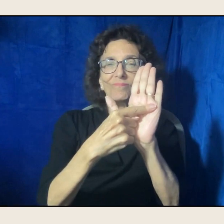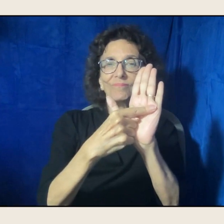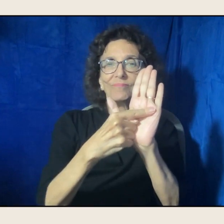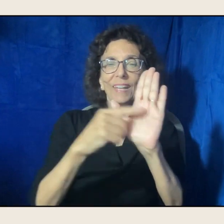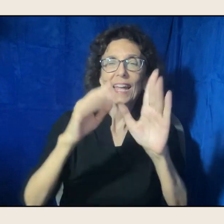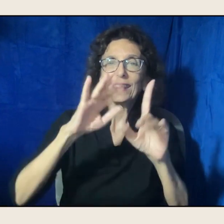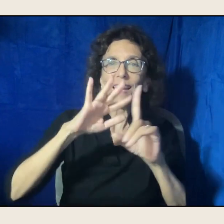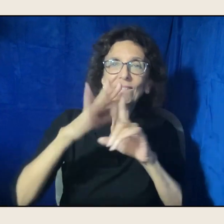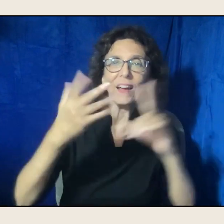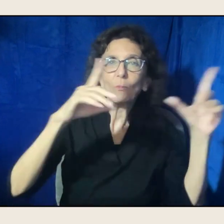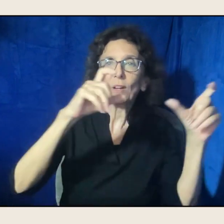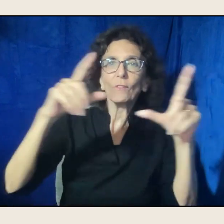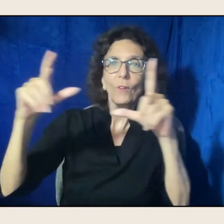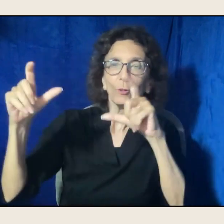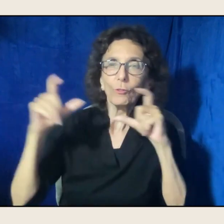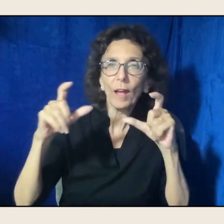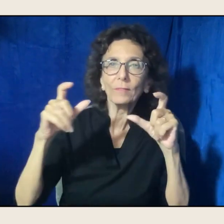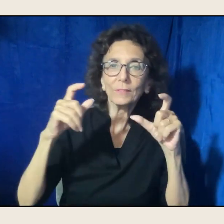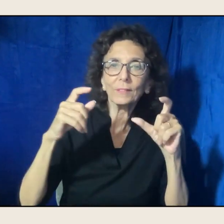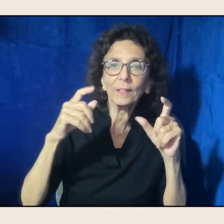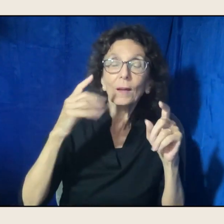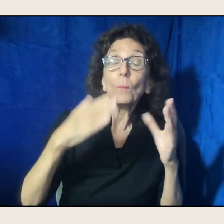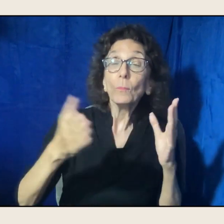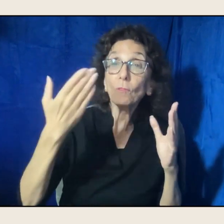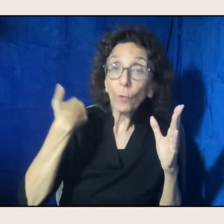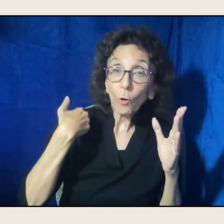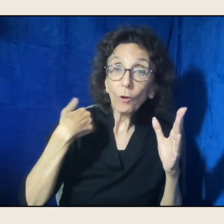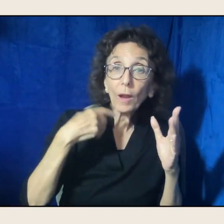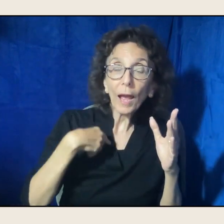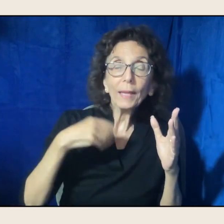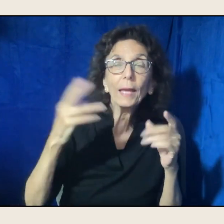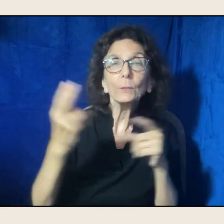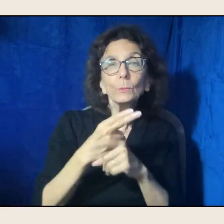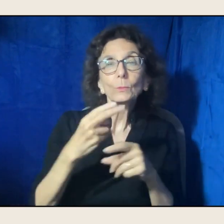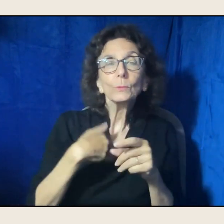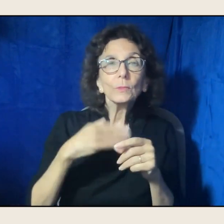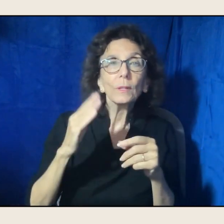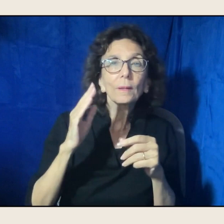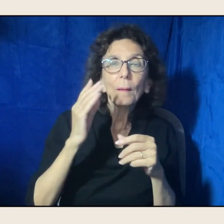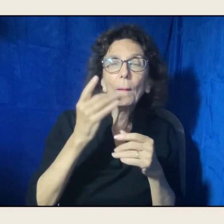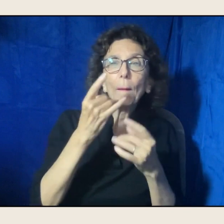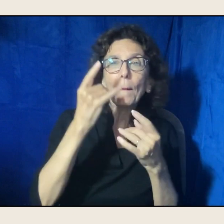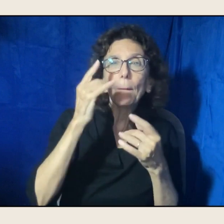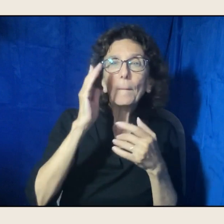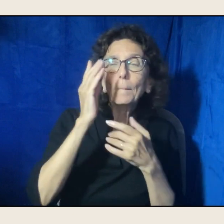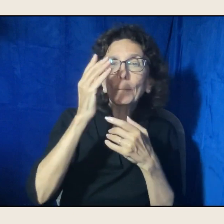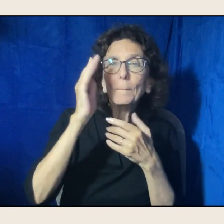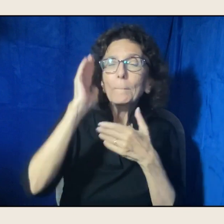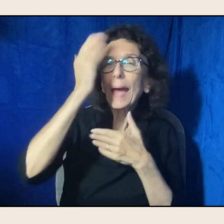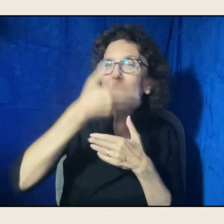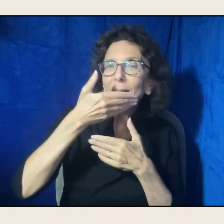And I had previously done a lot of masks and I decided rather than to do masks, to just do small sunglasses,